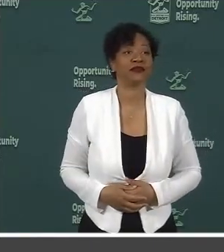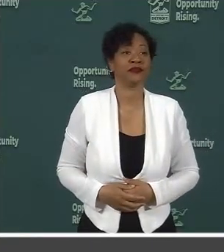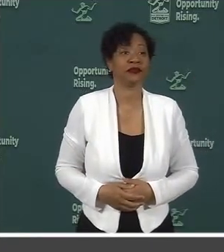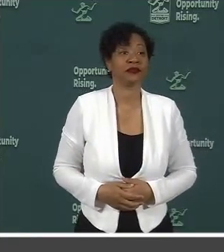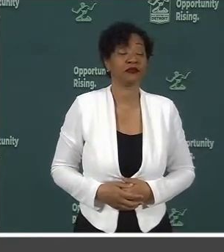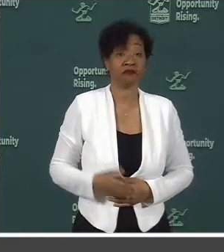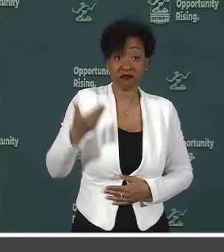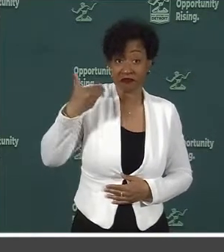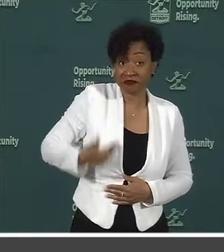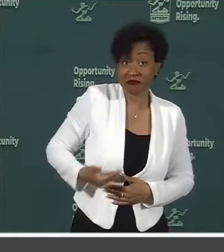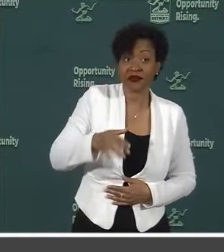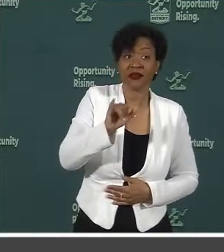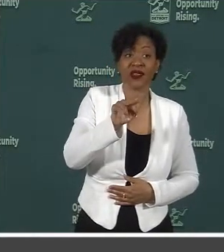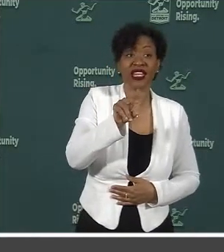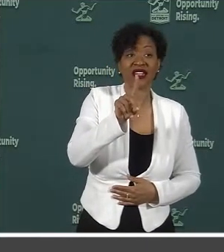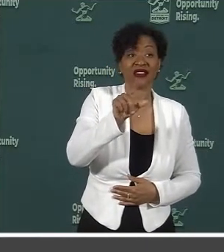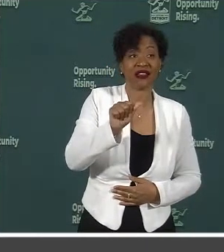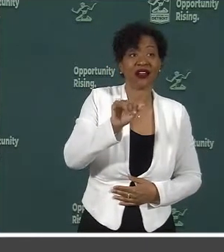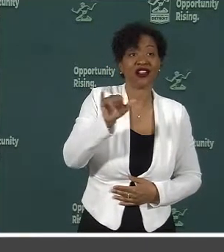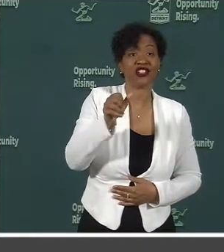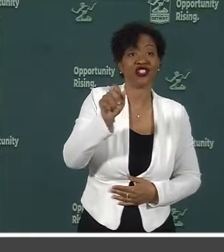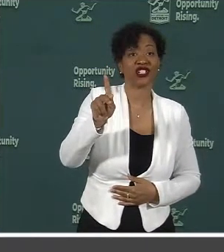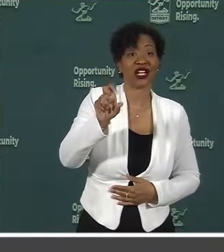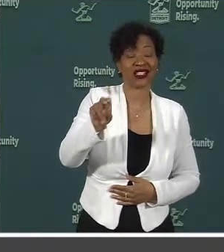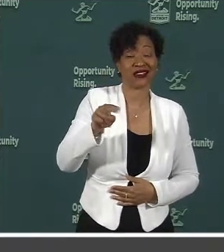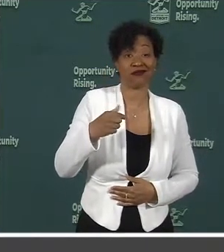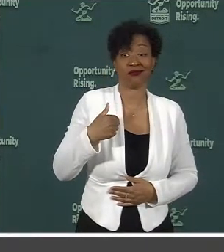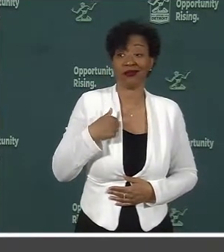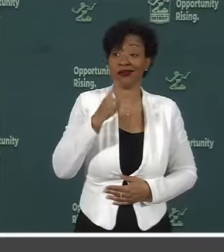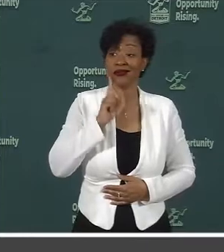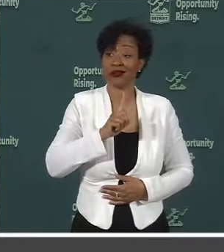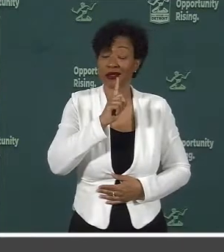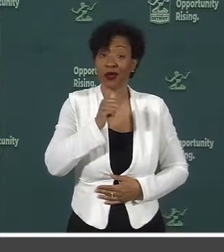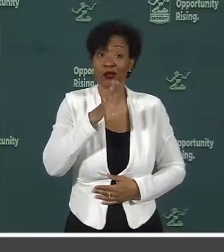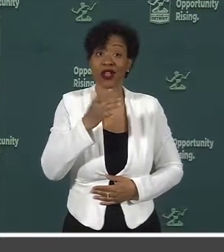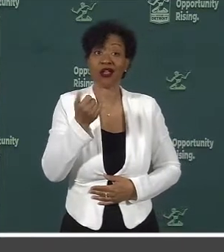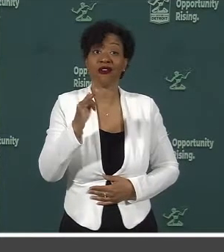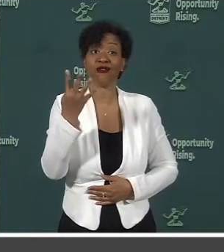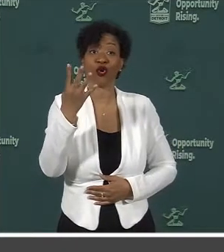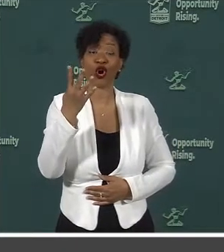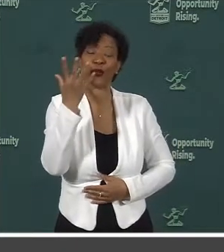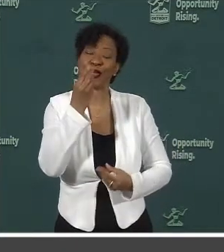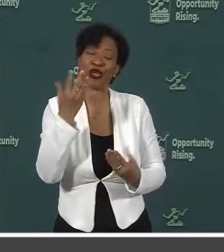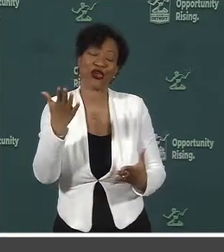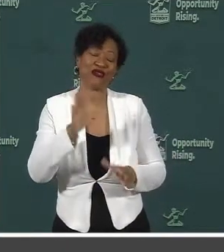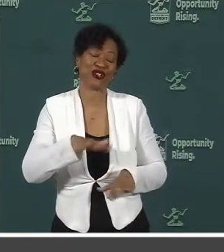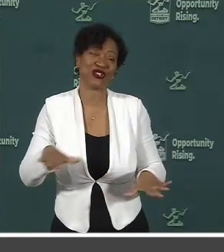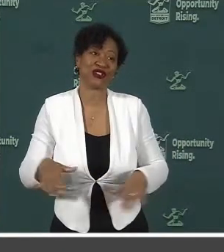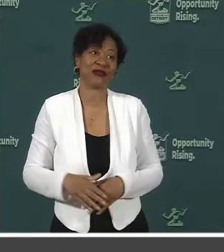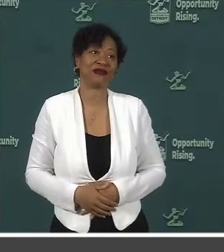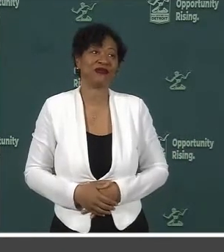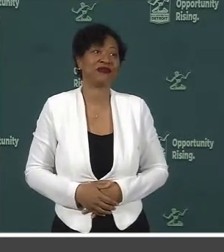JACKSON I AM A SINGLE MOTHER OF FOUR BEAUTIFUL CHILDREN DURING THE PANDEMIC THE MAYOR WAS